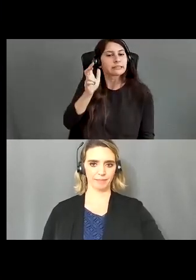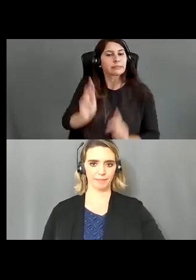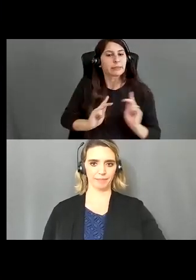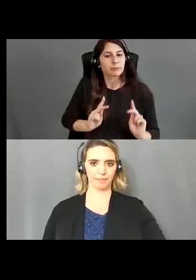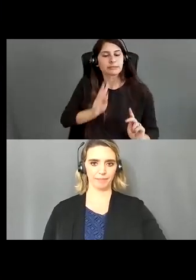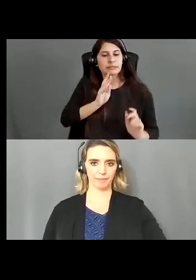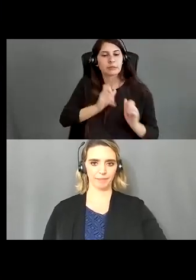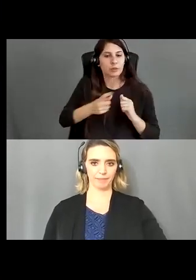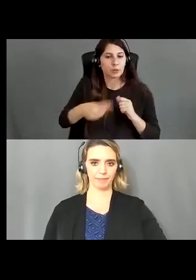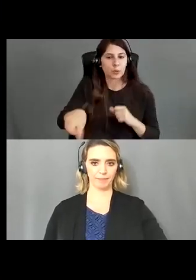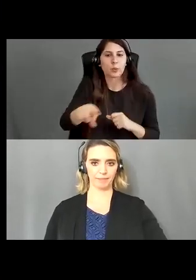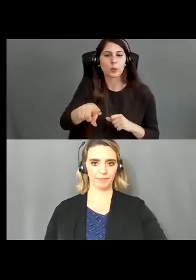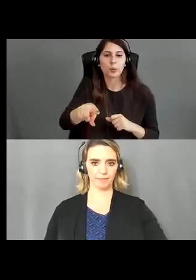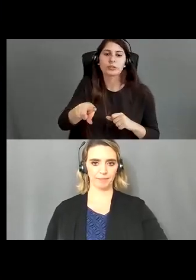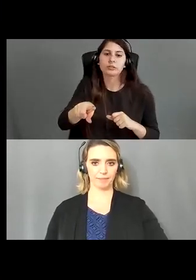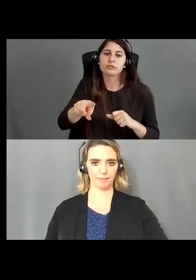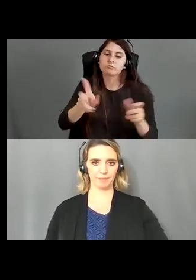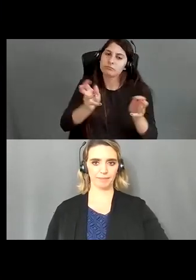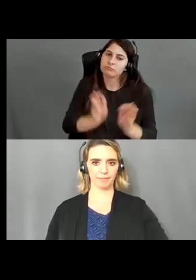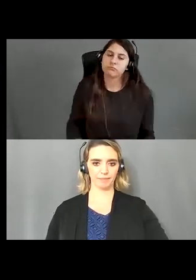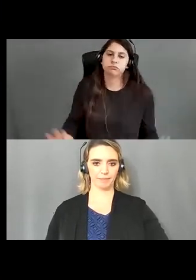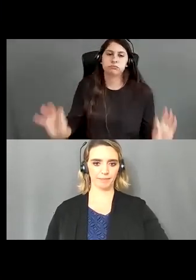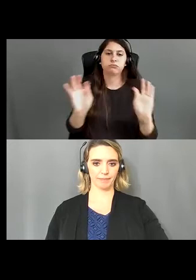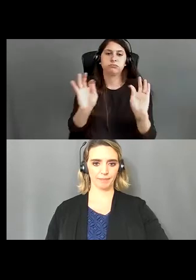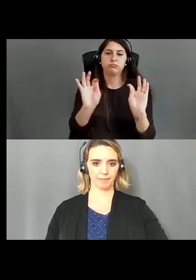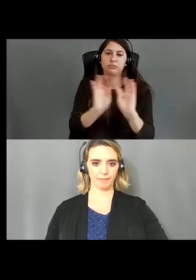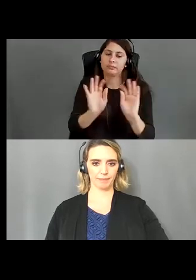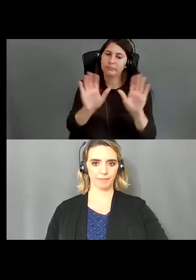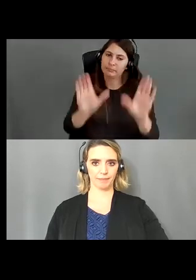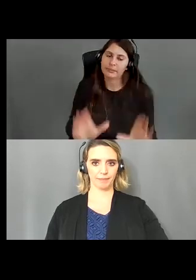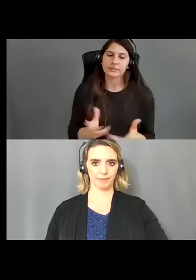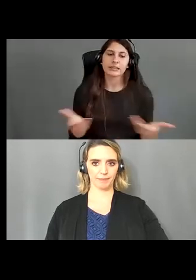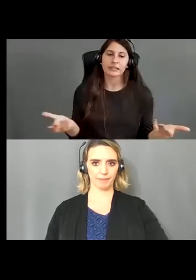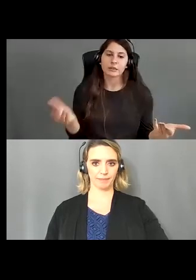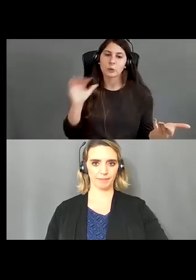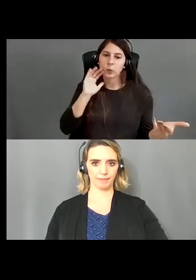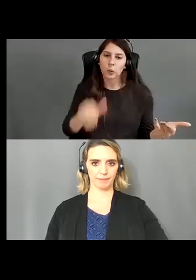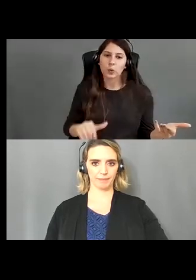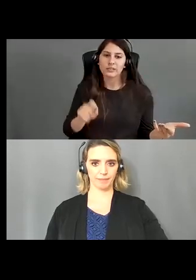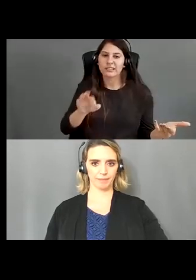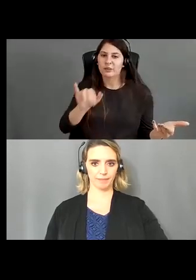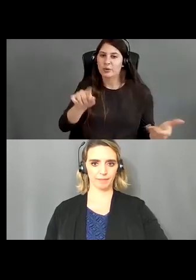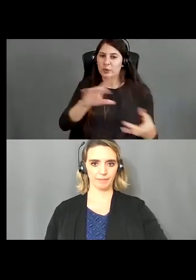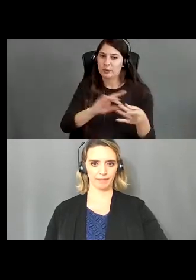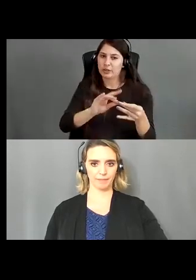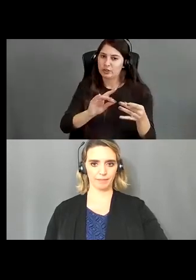It's an incredible thing that... Teri, you mentioned some gifts that COVID gave.